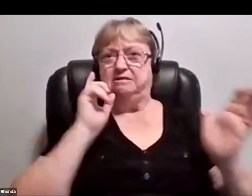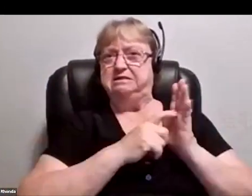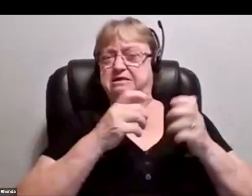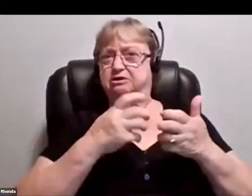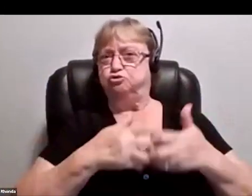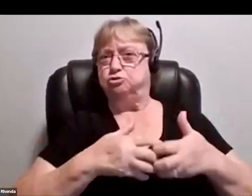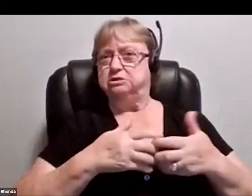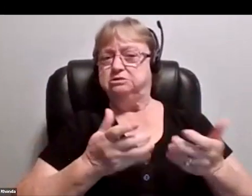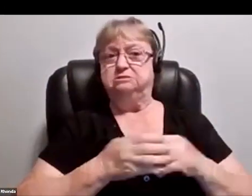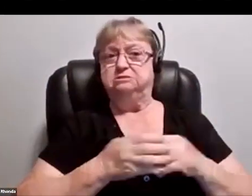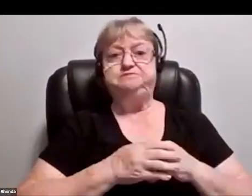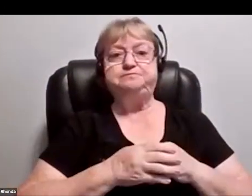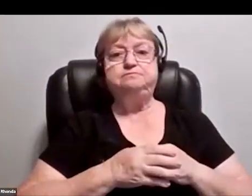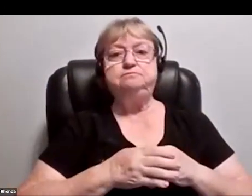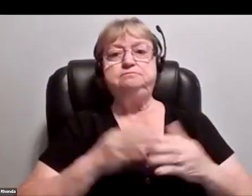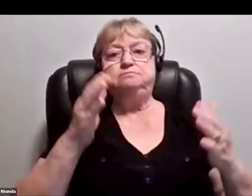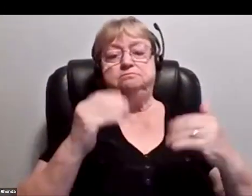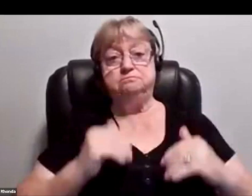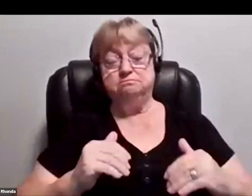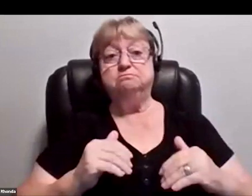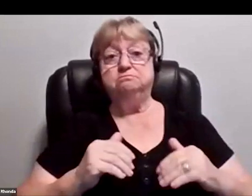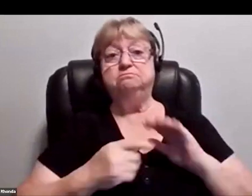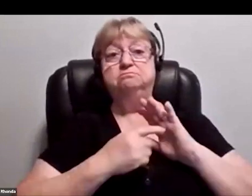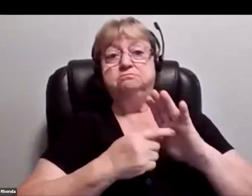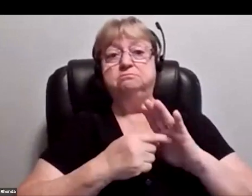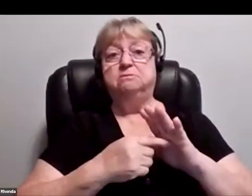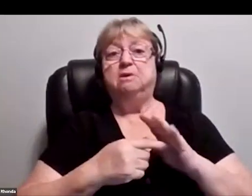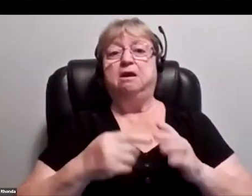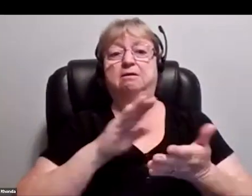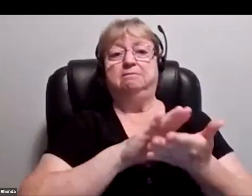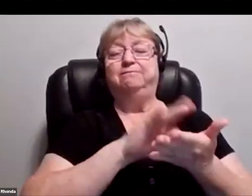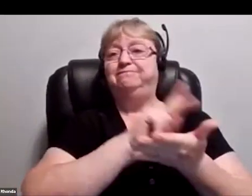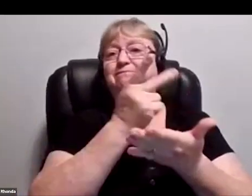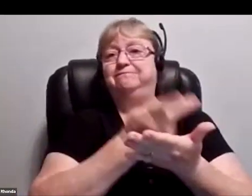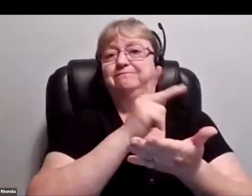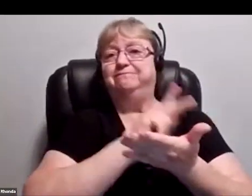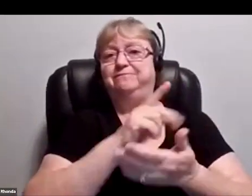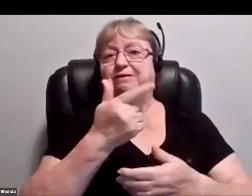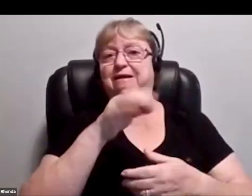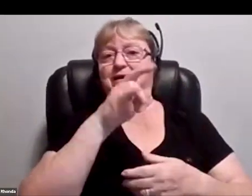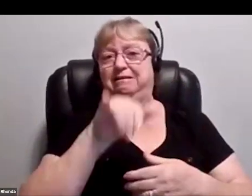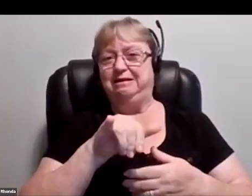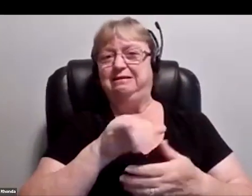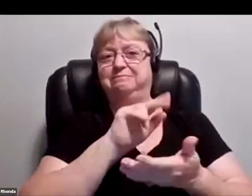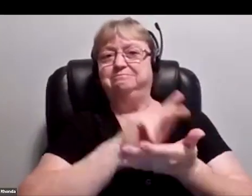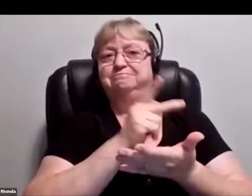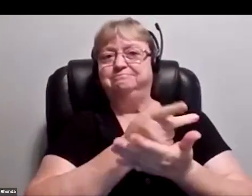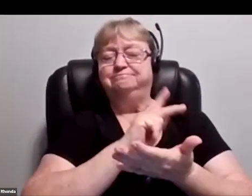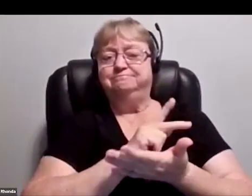Next up, we're showing the galley where we take our meals and spend time, hang out with our friends.